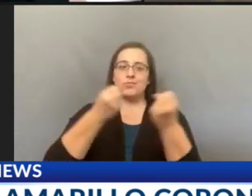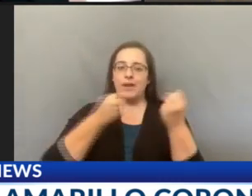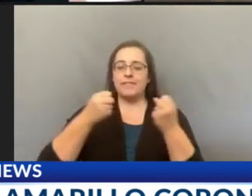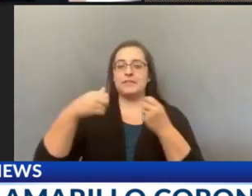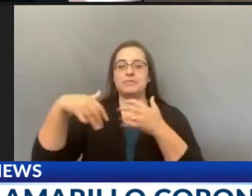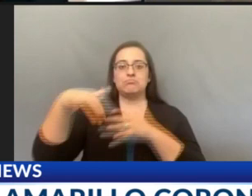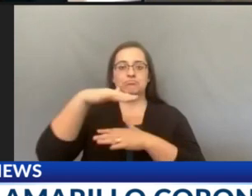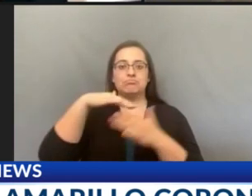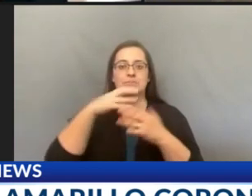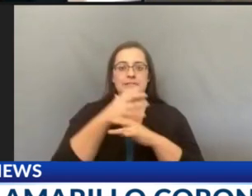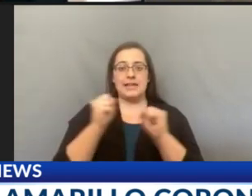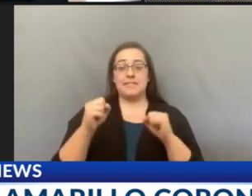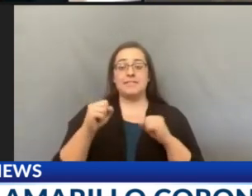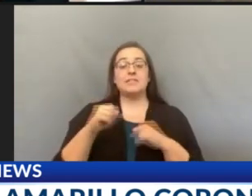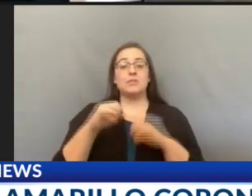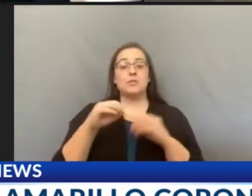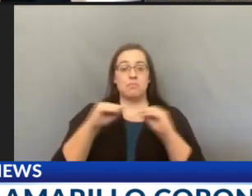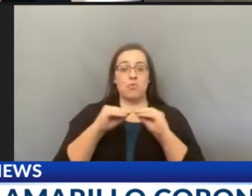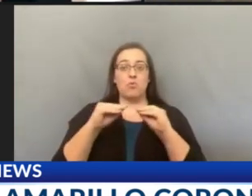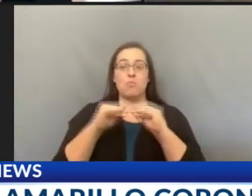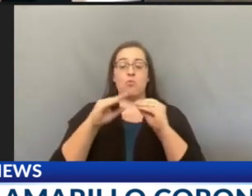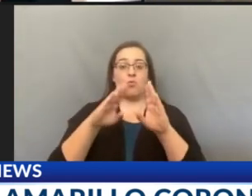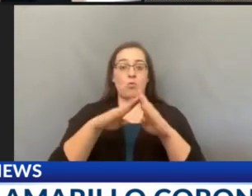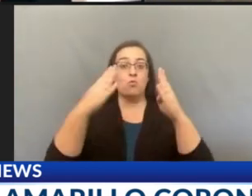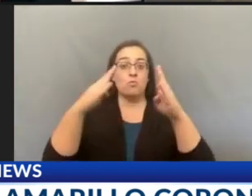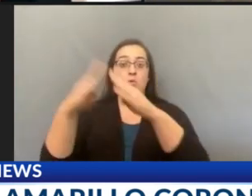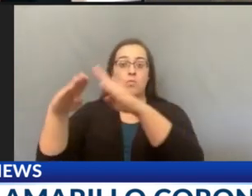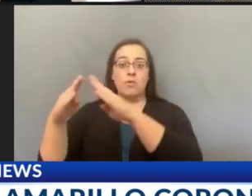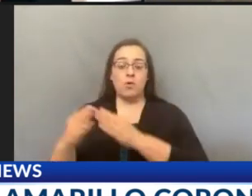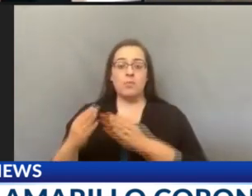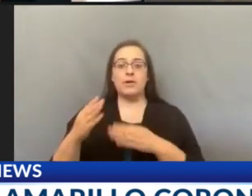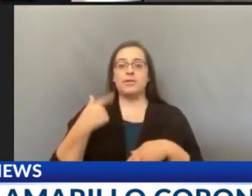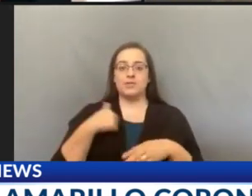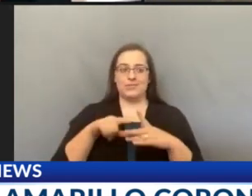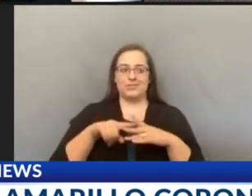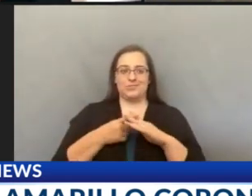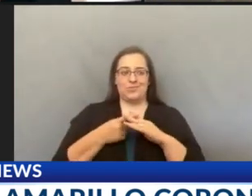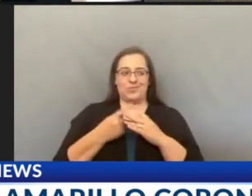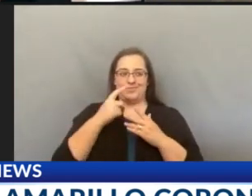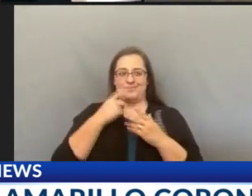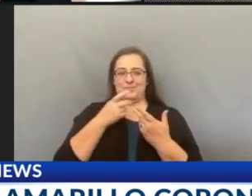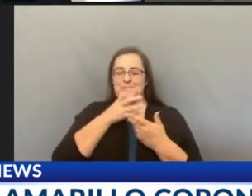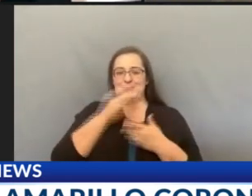RECOMMENDED. WERE DOING A GOOD JOB OF MOVING